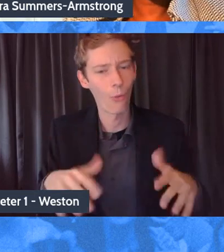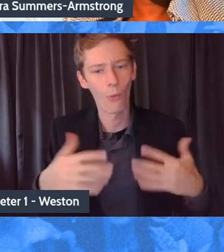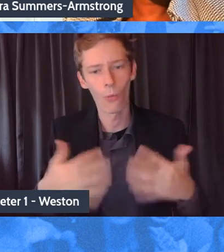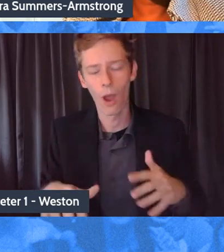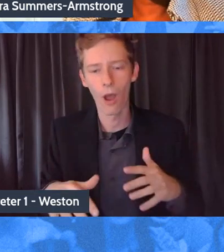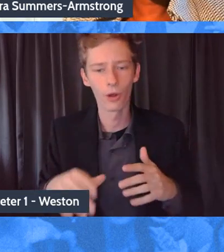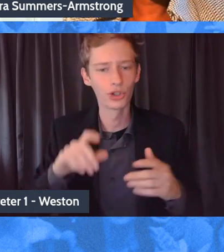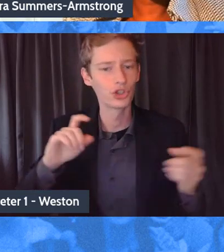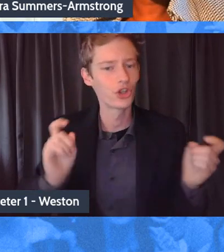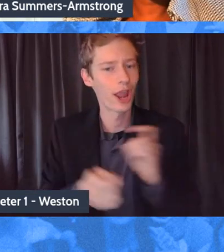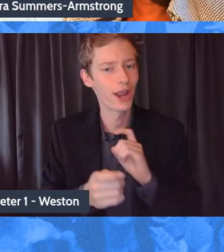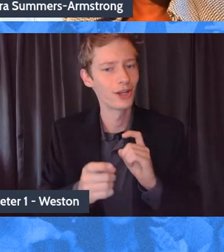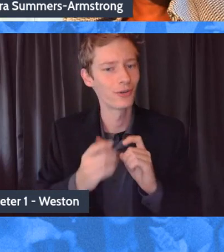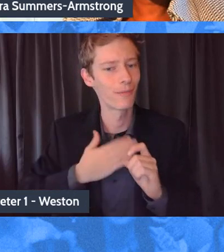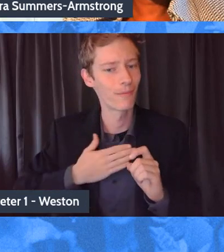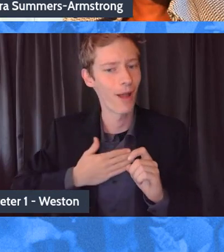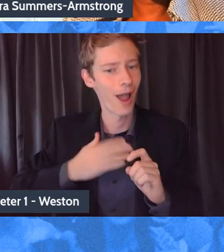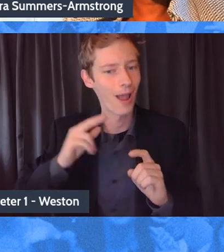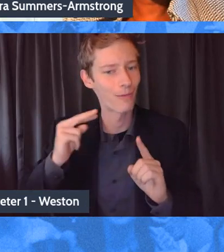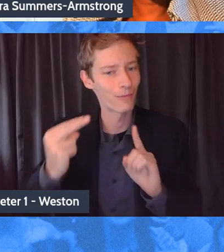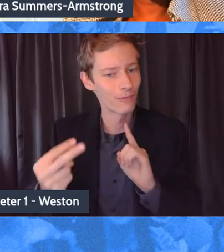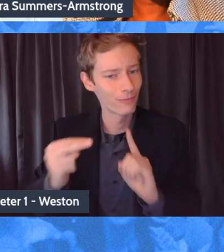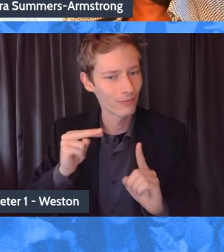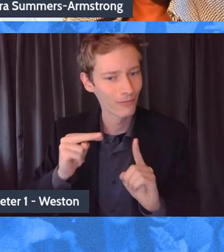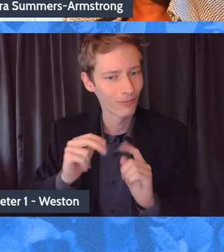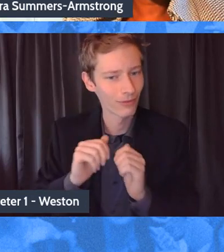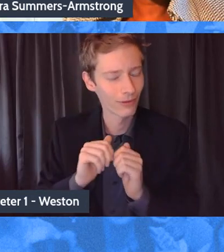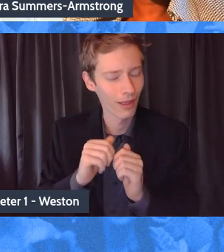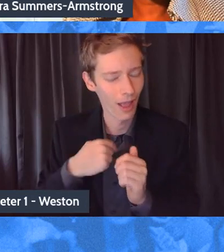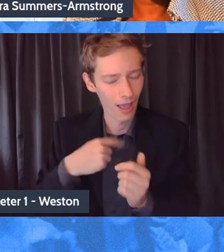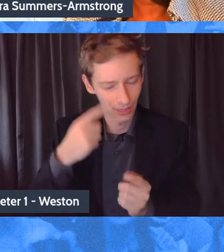how I take a look at what is this bill gonna mean